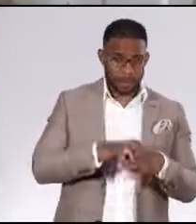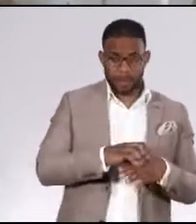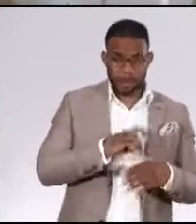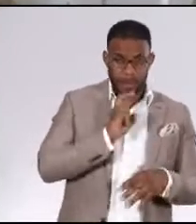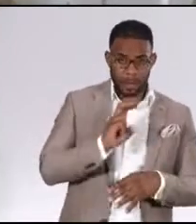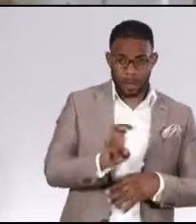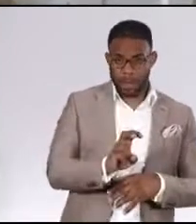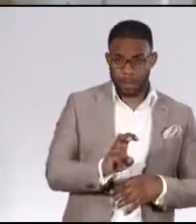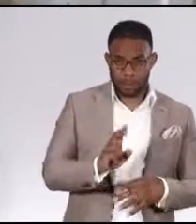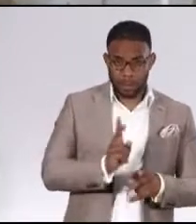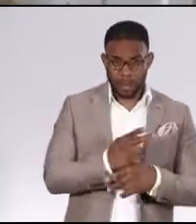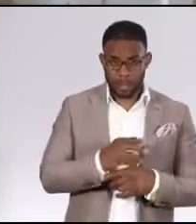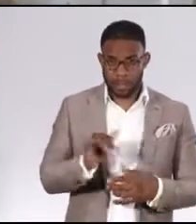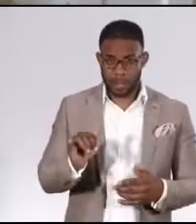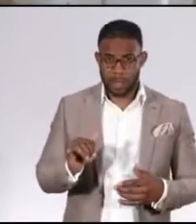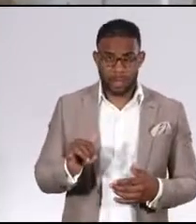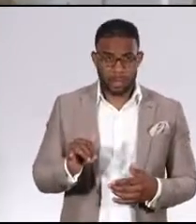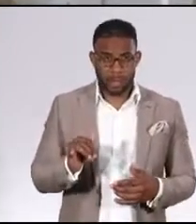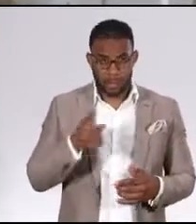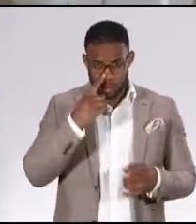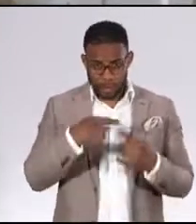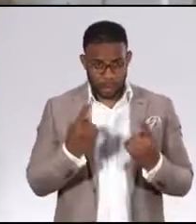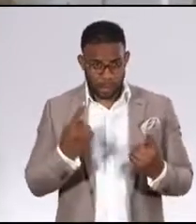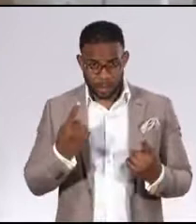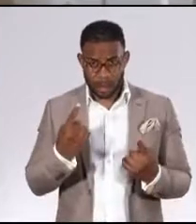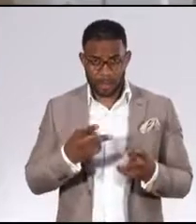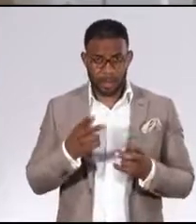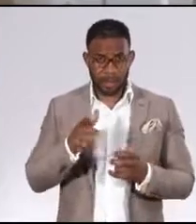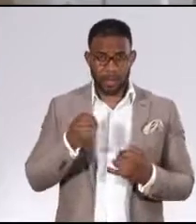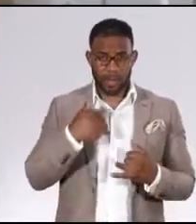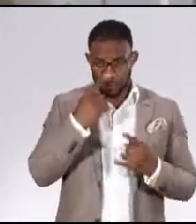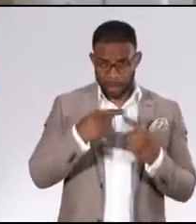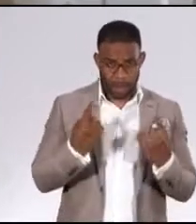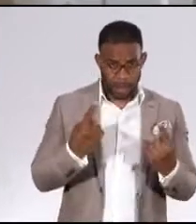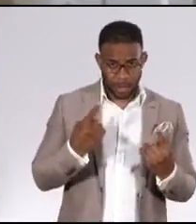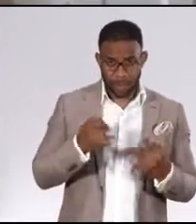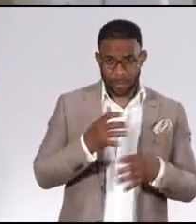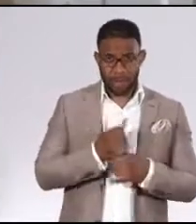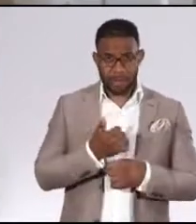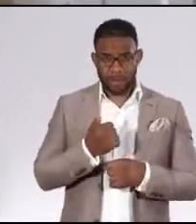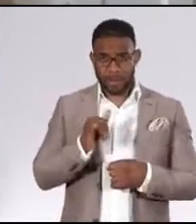products like uh allergenic extracts, if you have allergies and you receive immunotherapy shots,